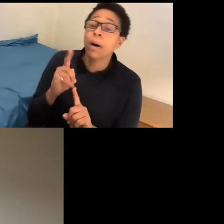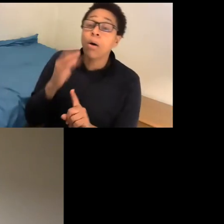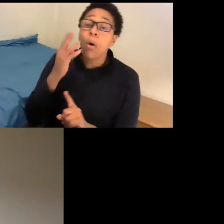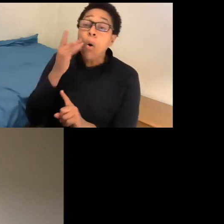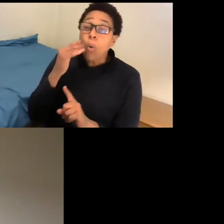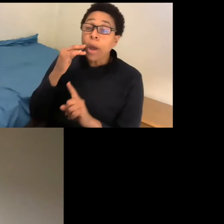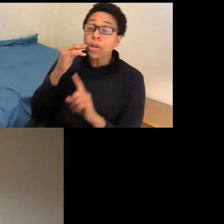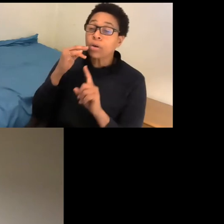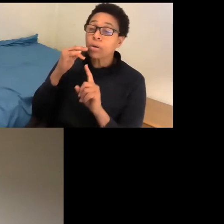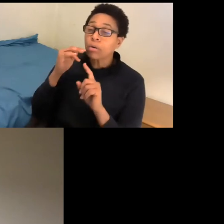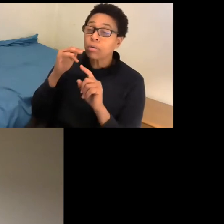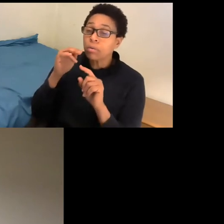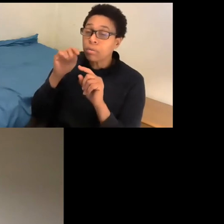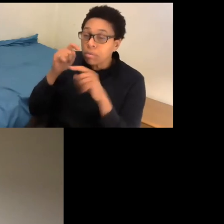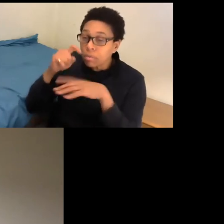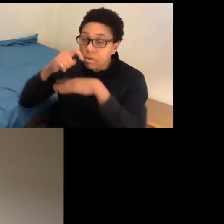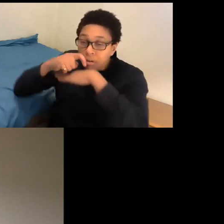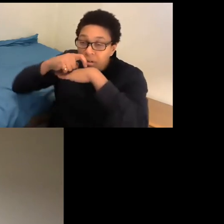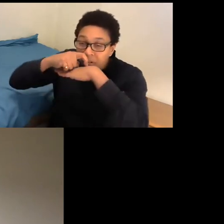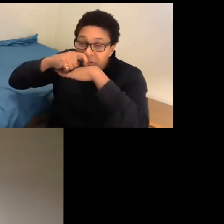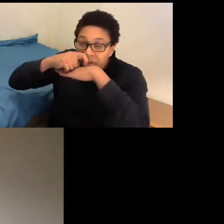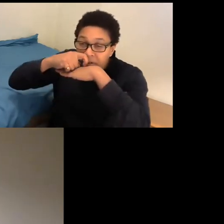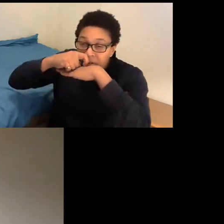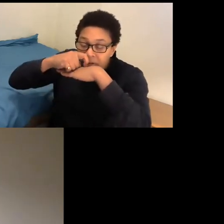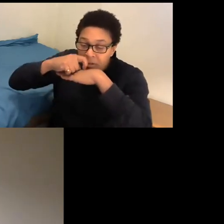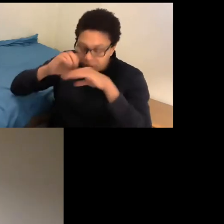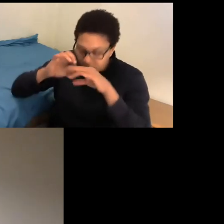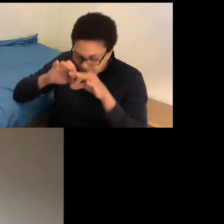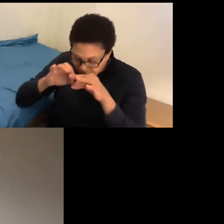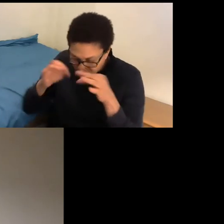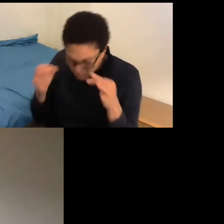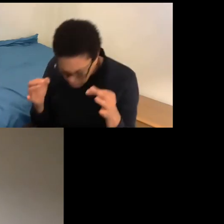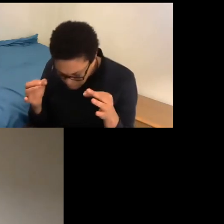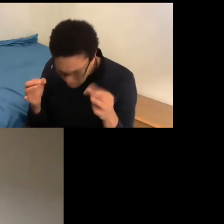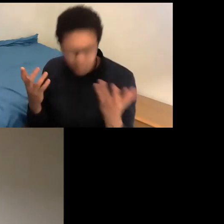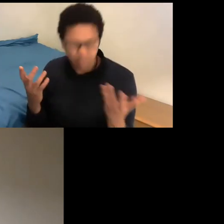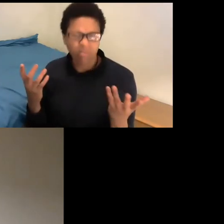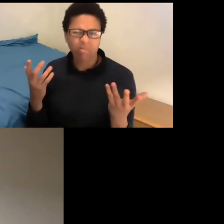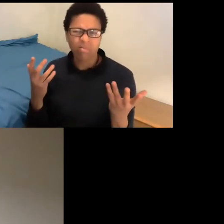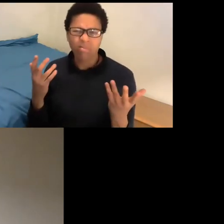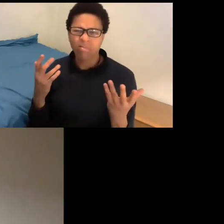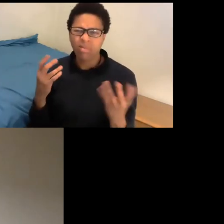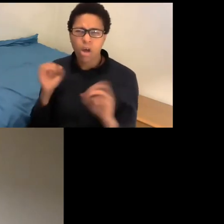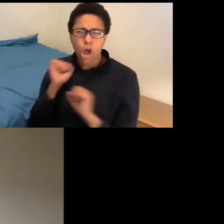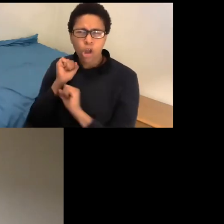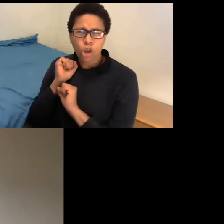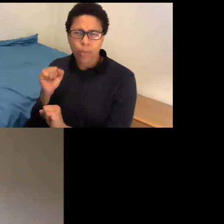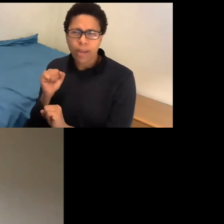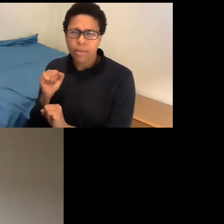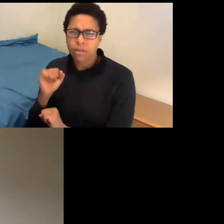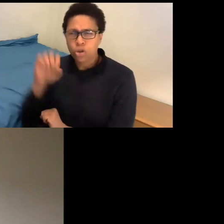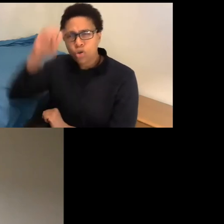bit deeper, it's like, it's not really holding up its commitments, for example, with investments in fossil fuels. So